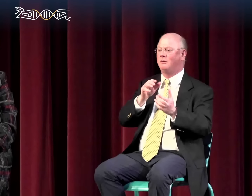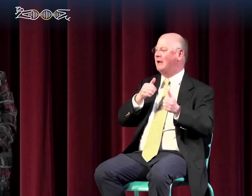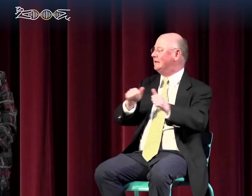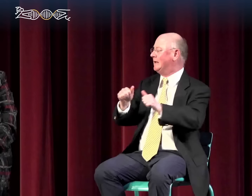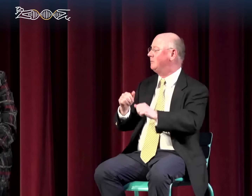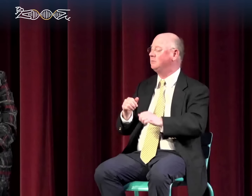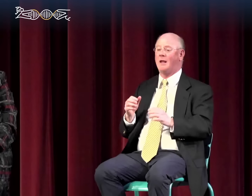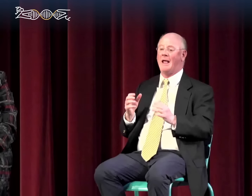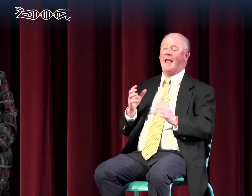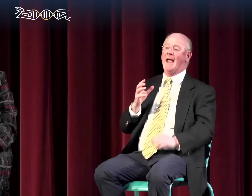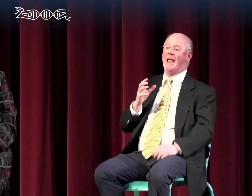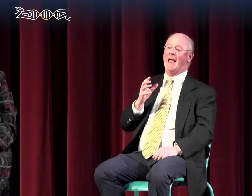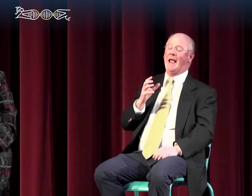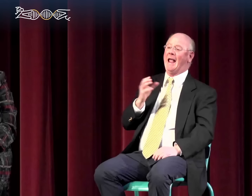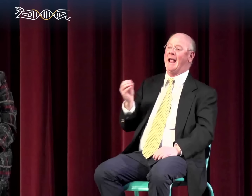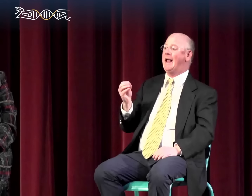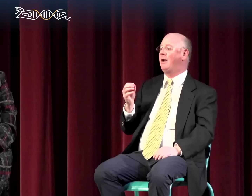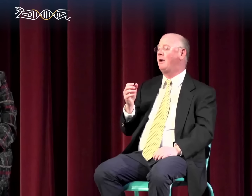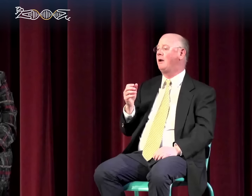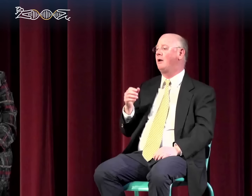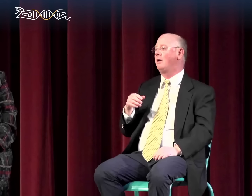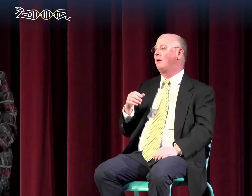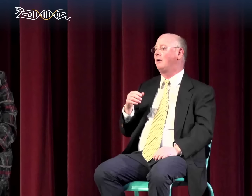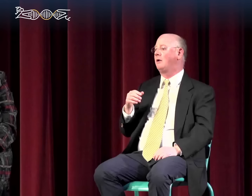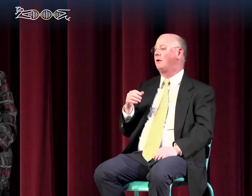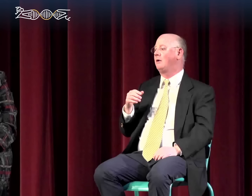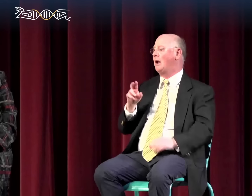But they have been attempted for a very long time.